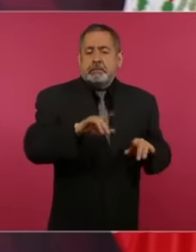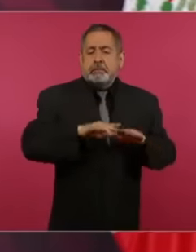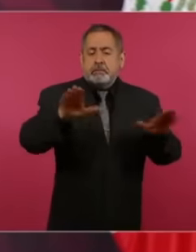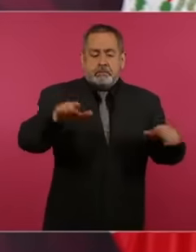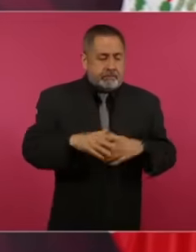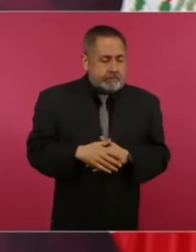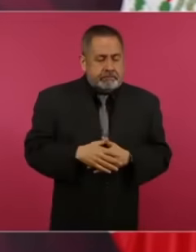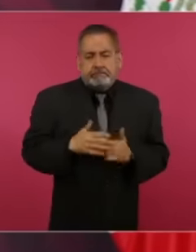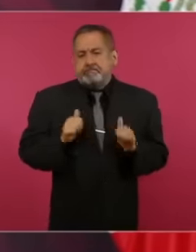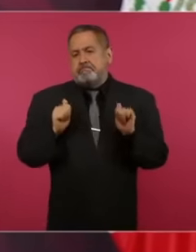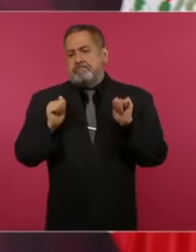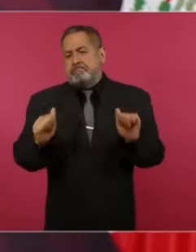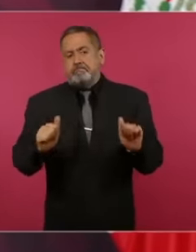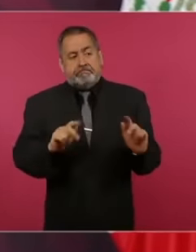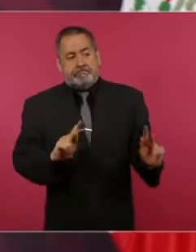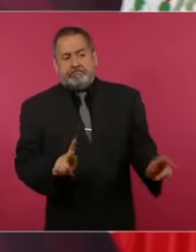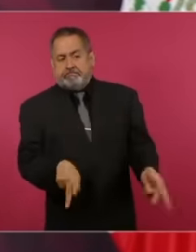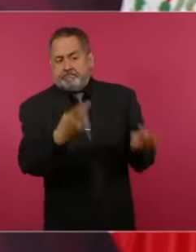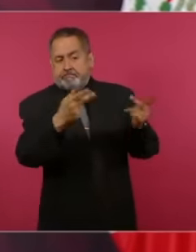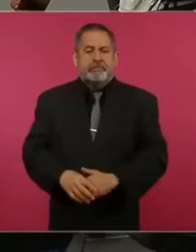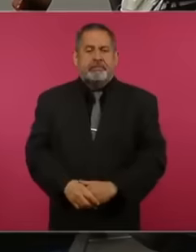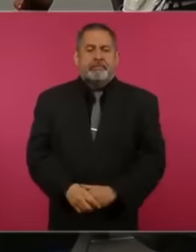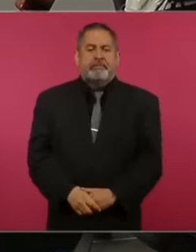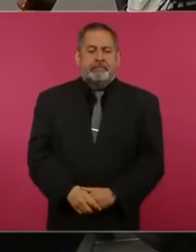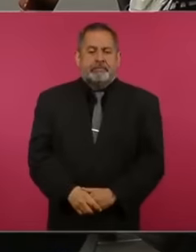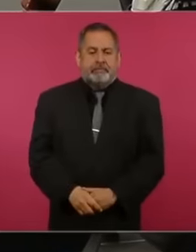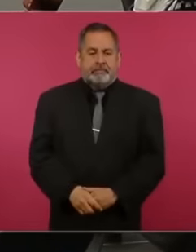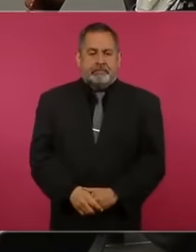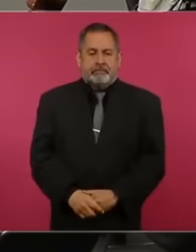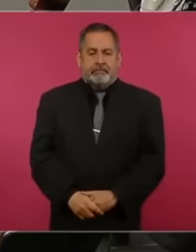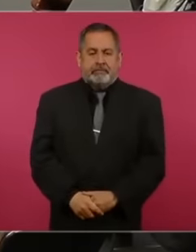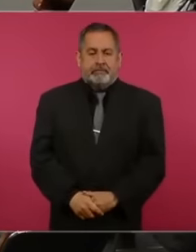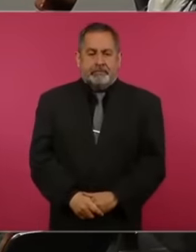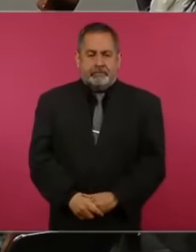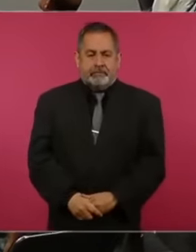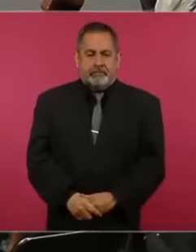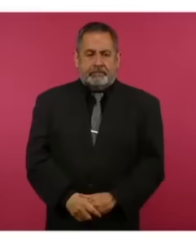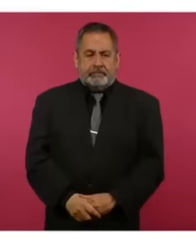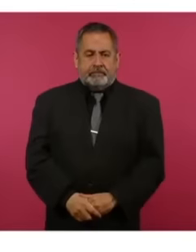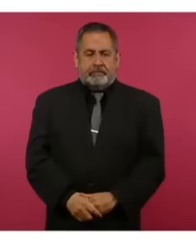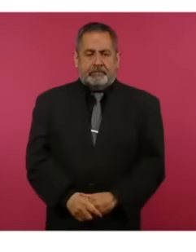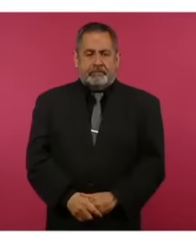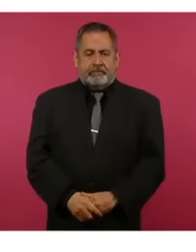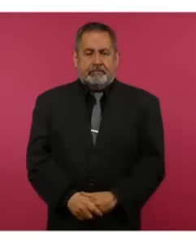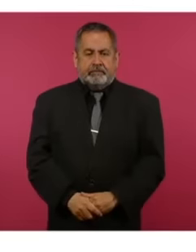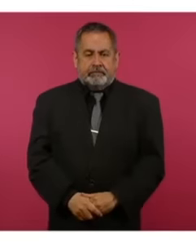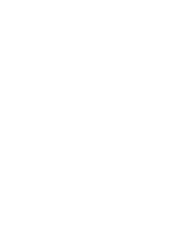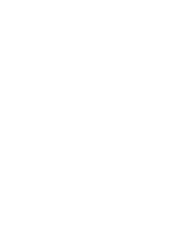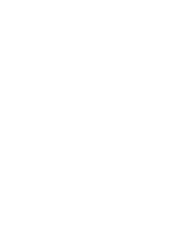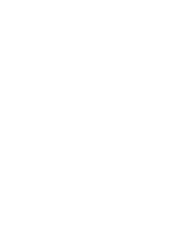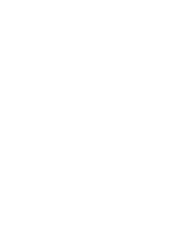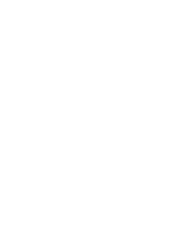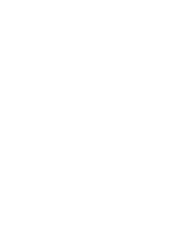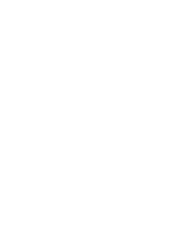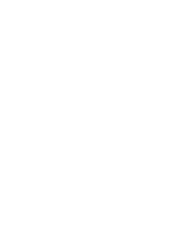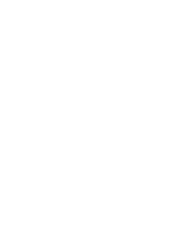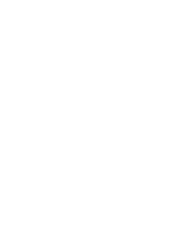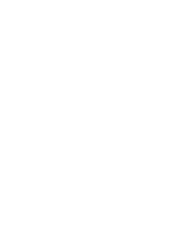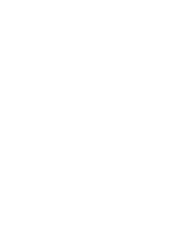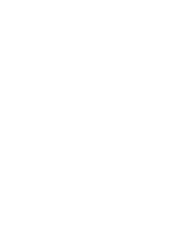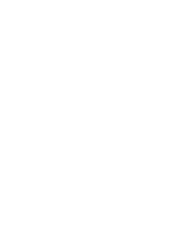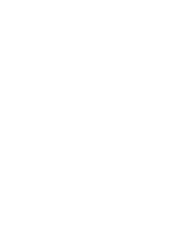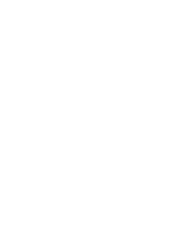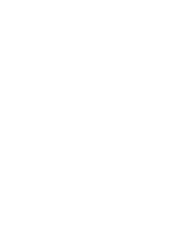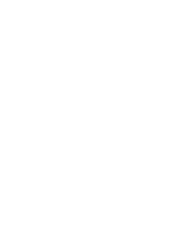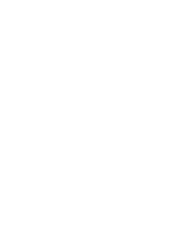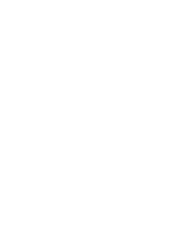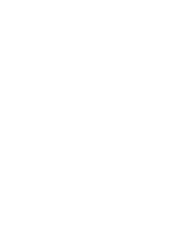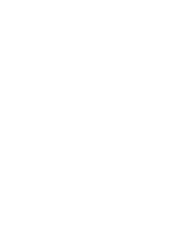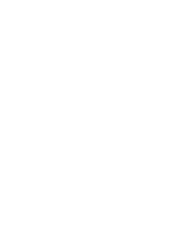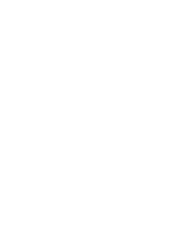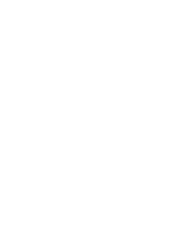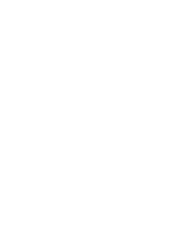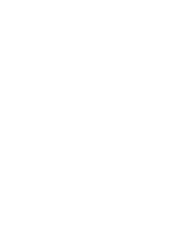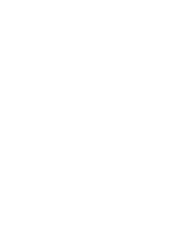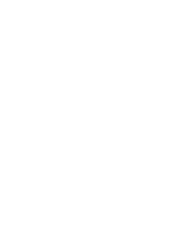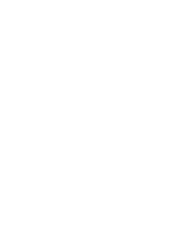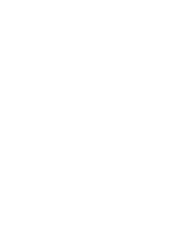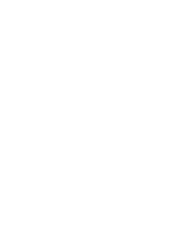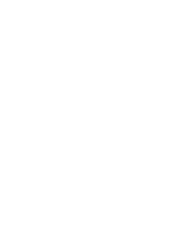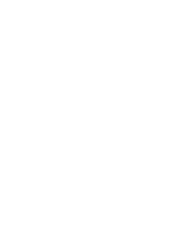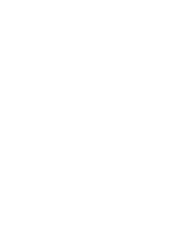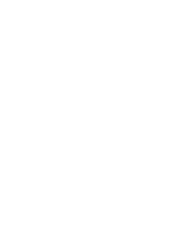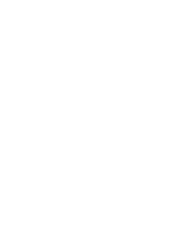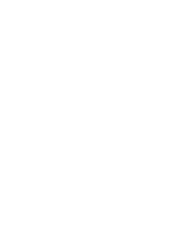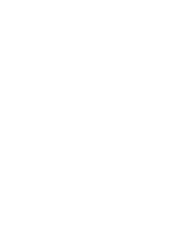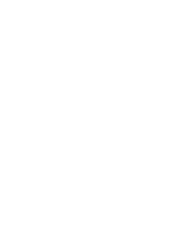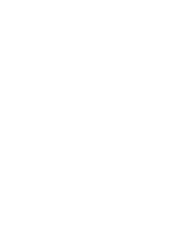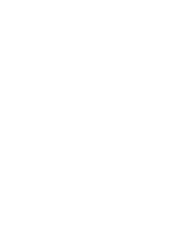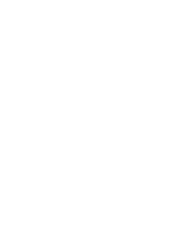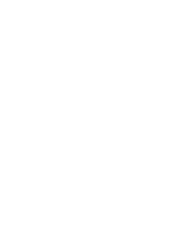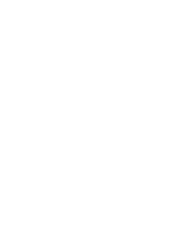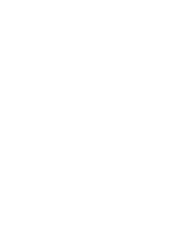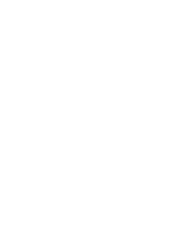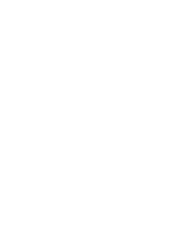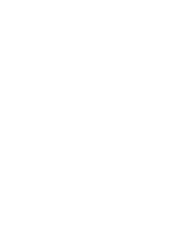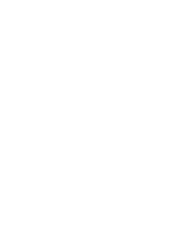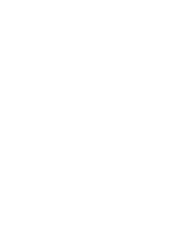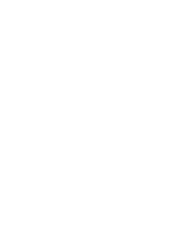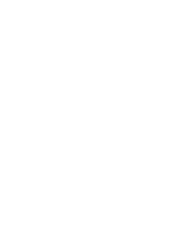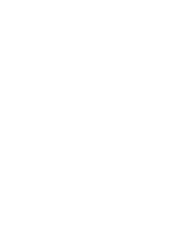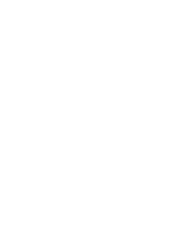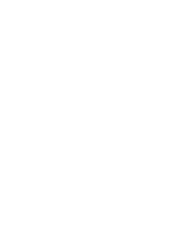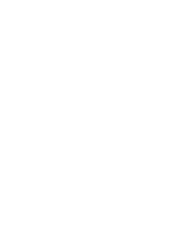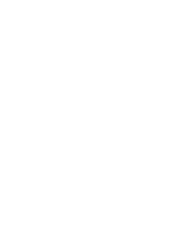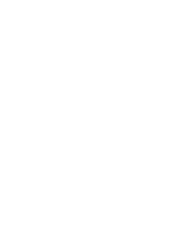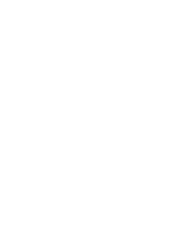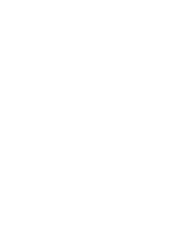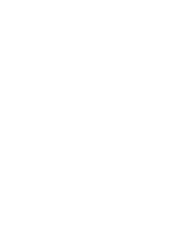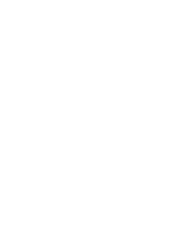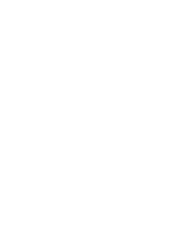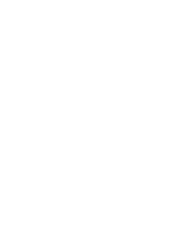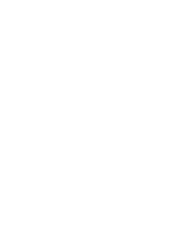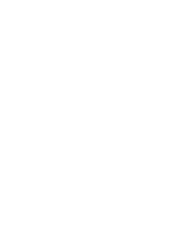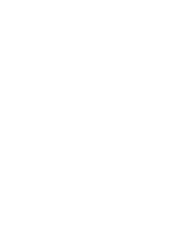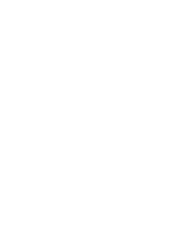got rid of at the national level 77 approval But this is by